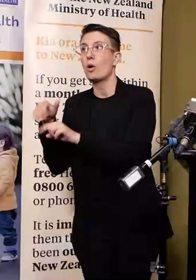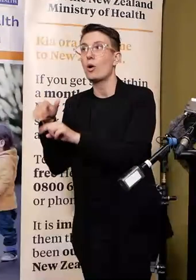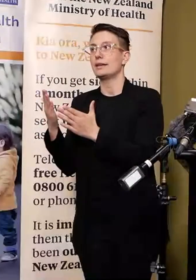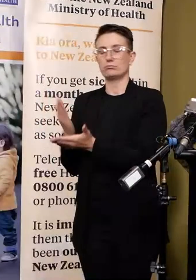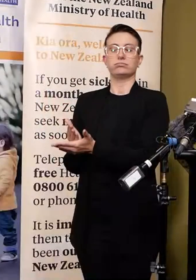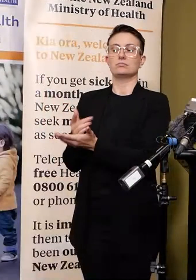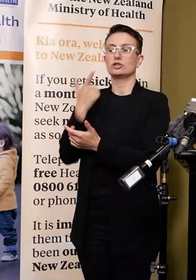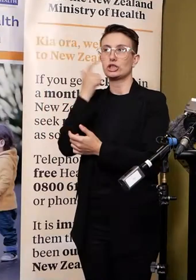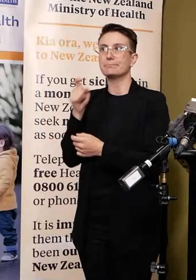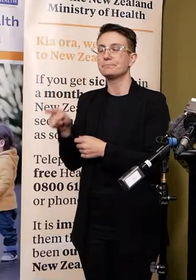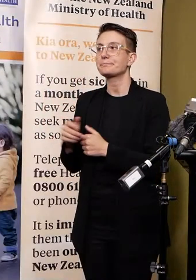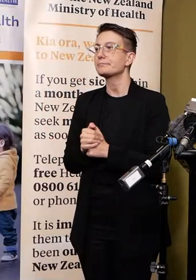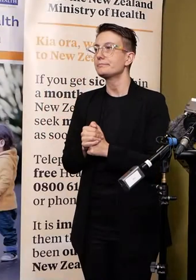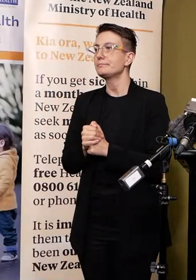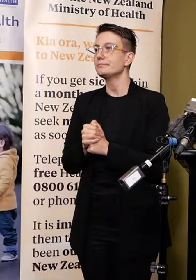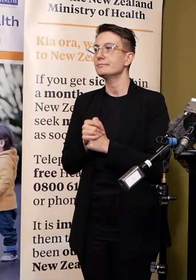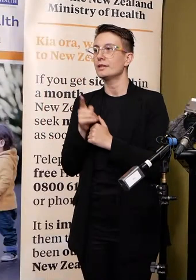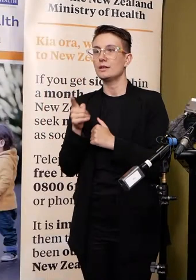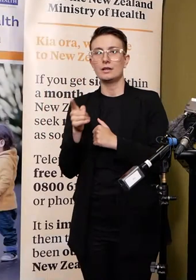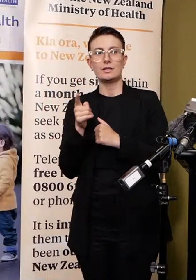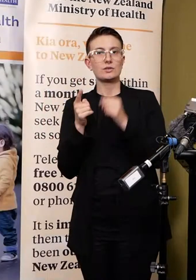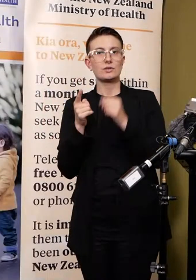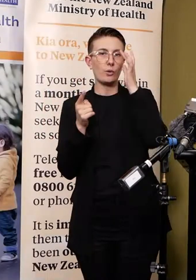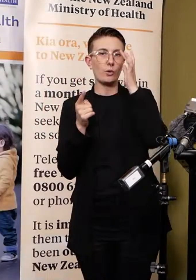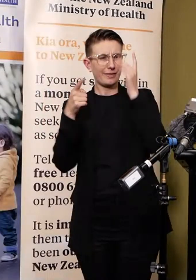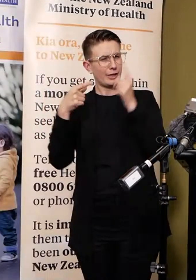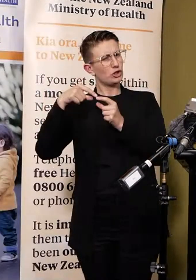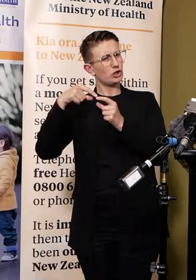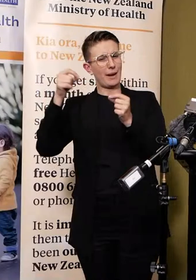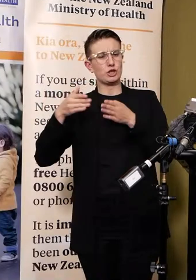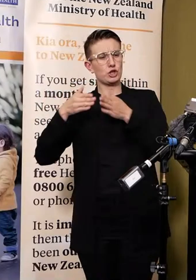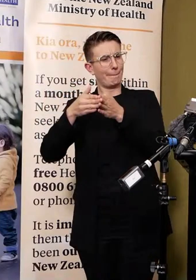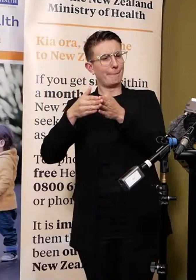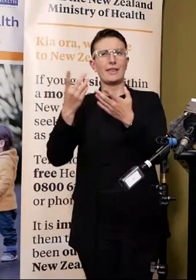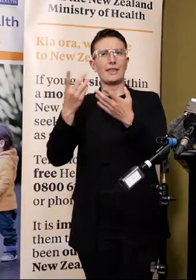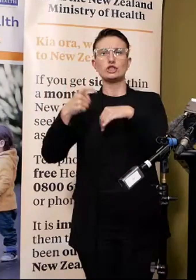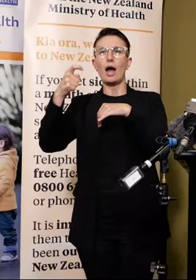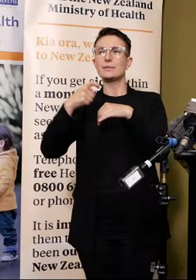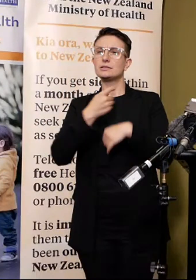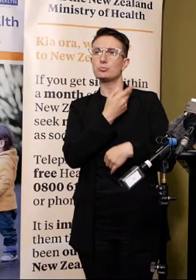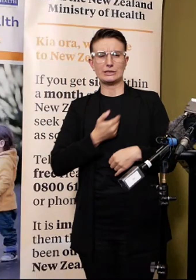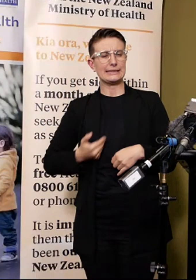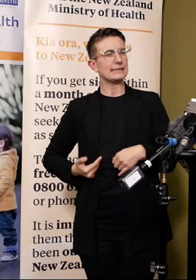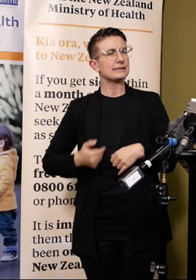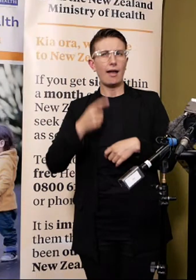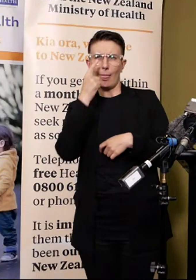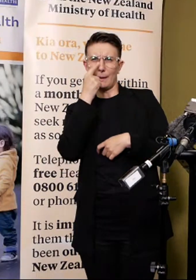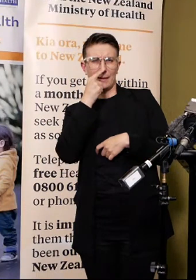Princess in Yokohama. Are there plans in place for those people's going home? Are they going to have to go into quarantine again